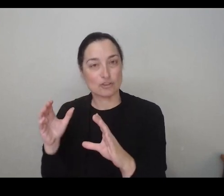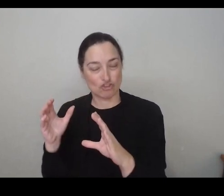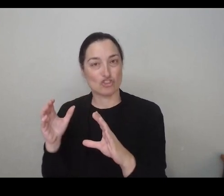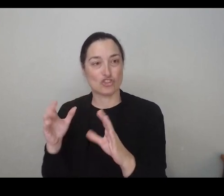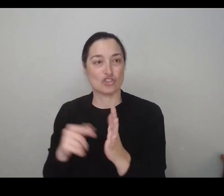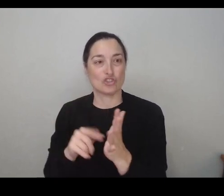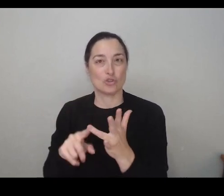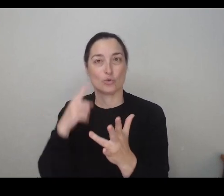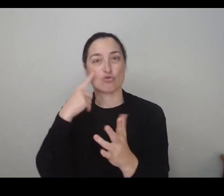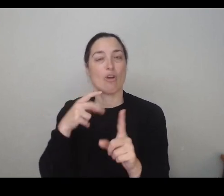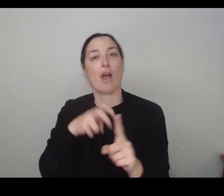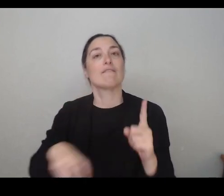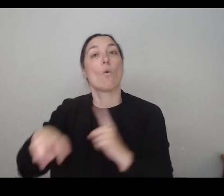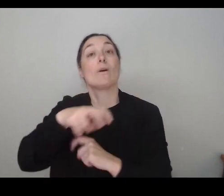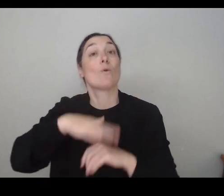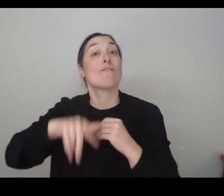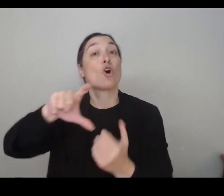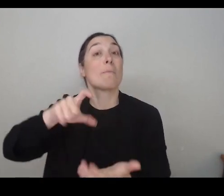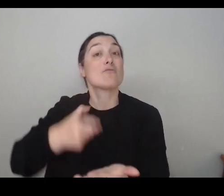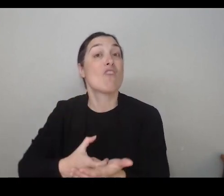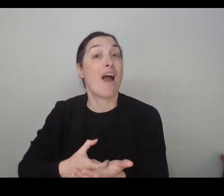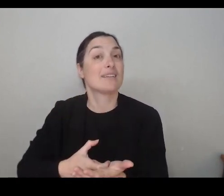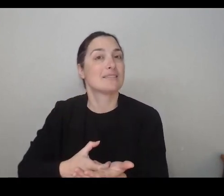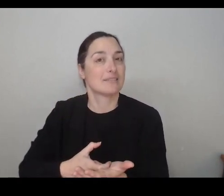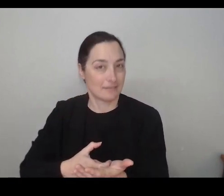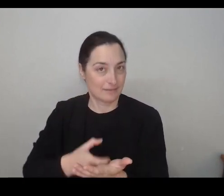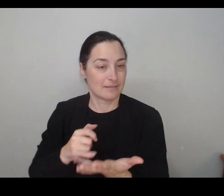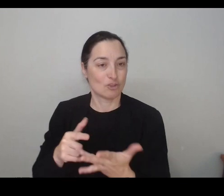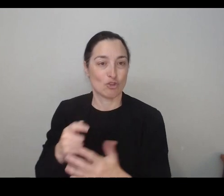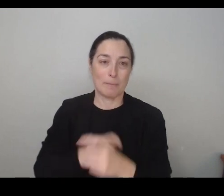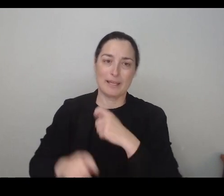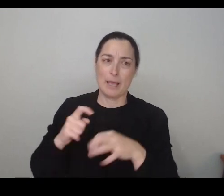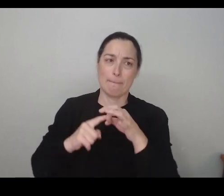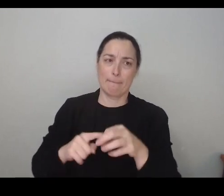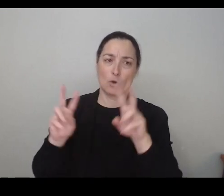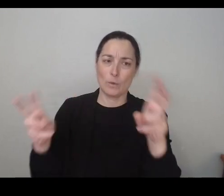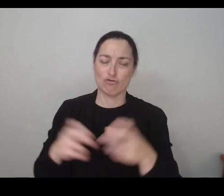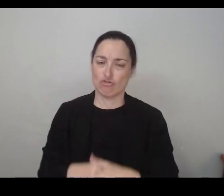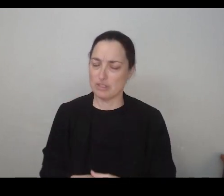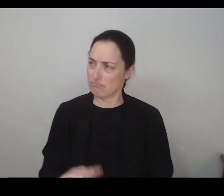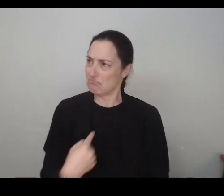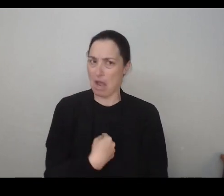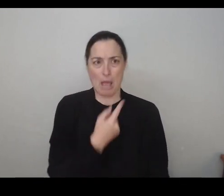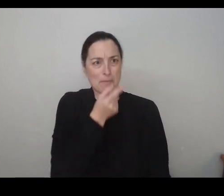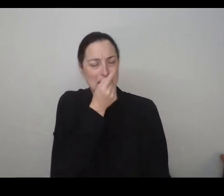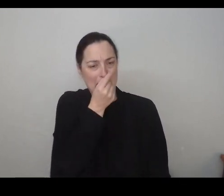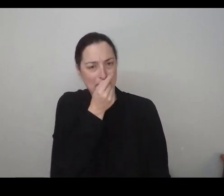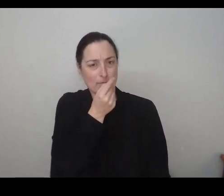His objective took the form of a question and I quote, "I am capable of constantly bringing Gauguin